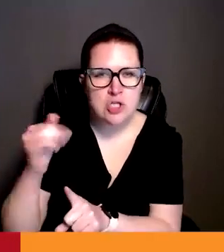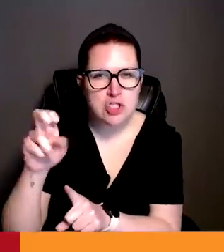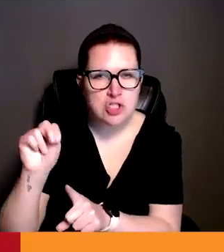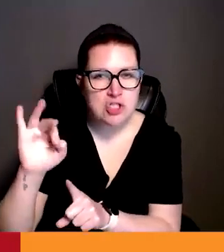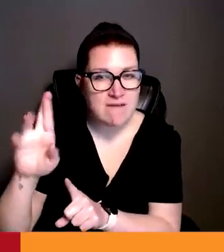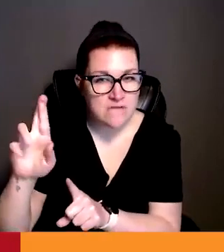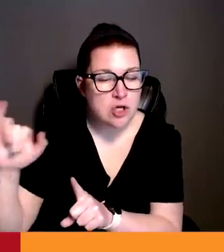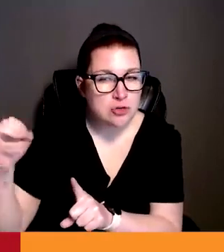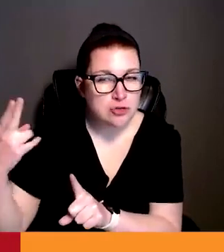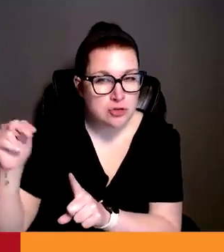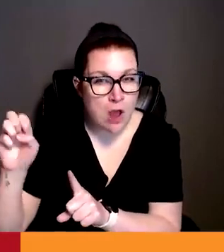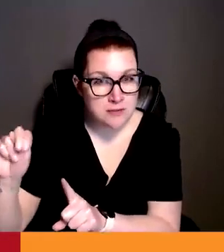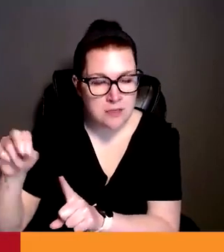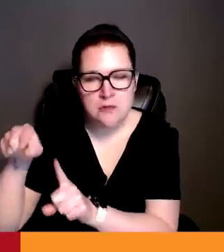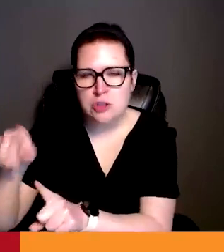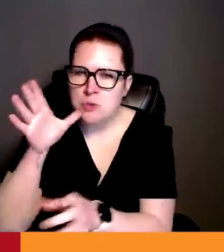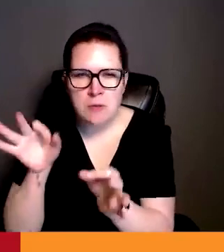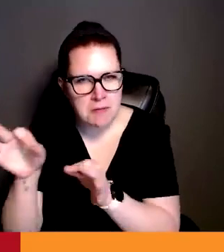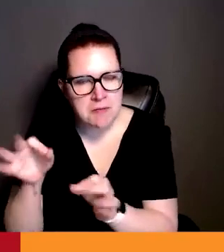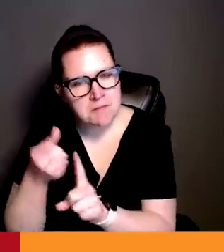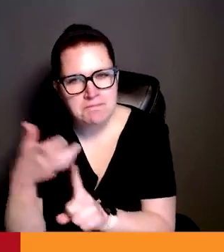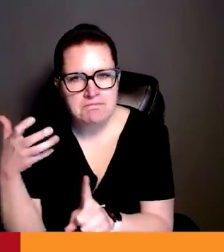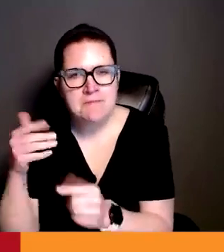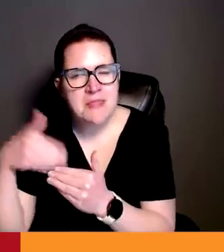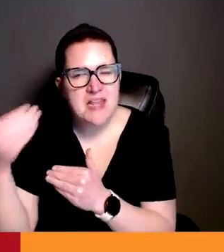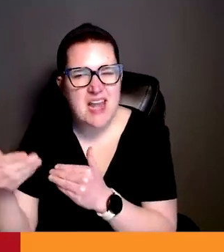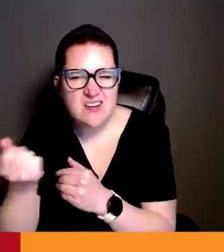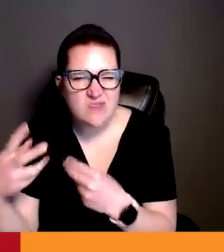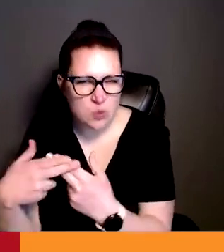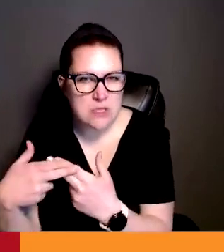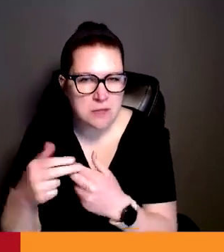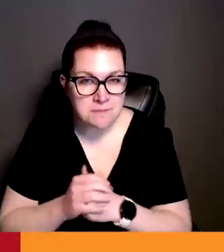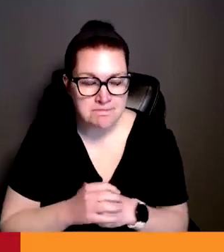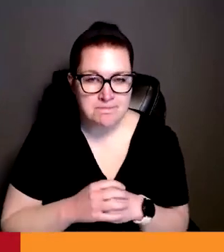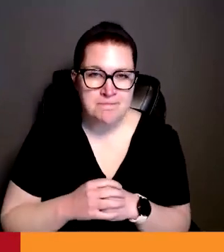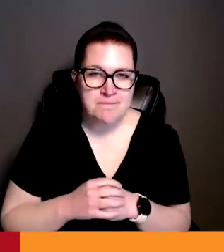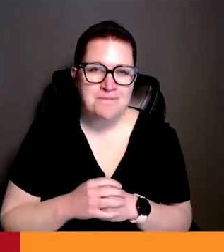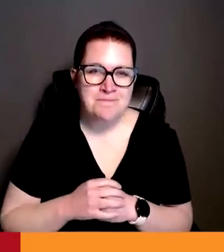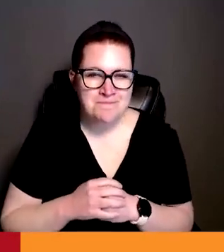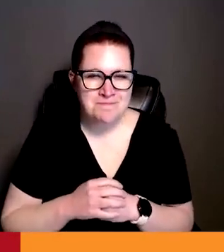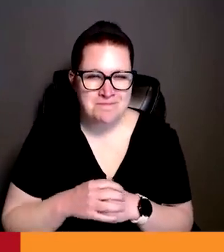And she's going to review, the next several slides with you all.